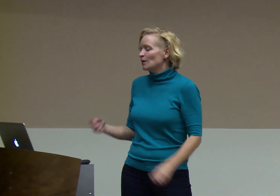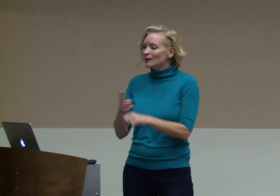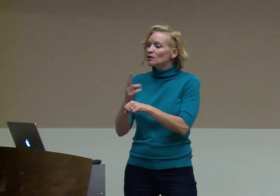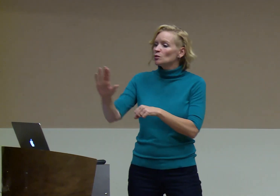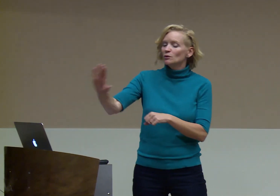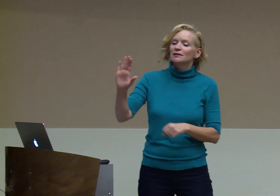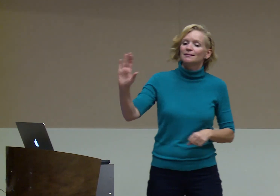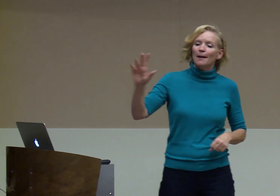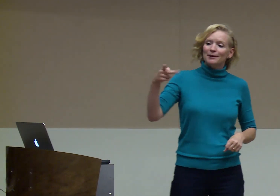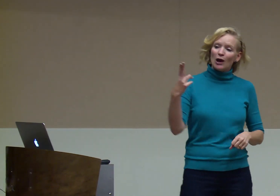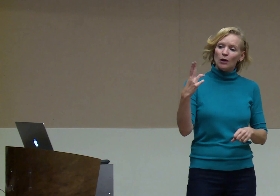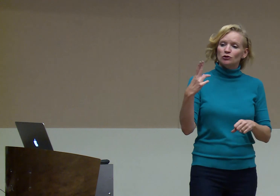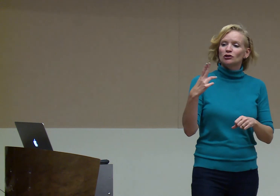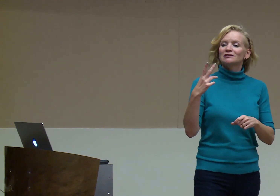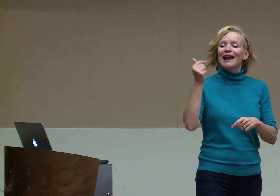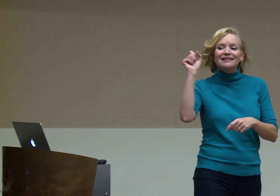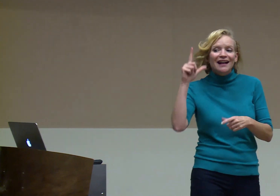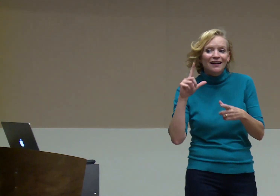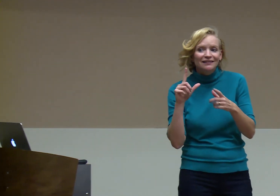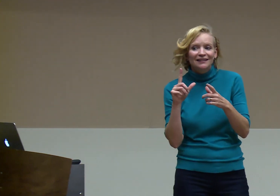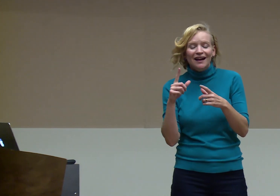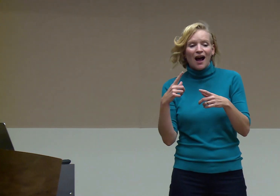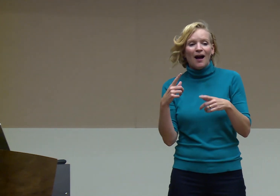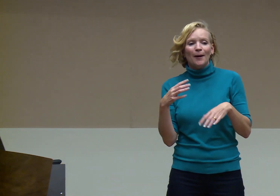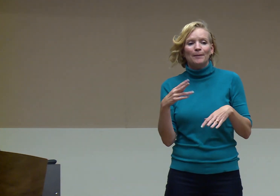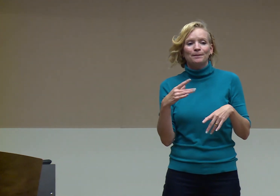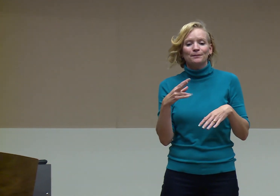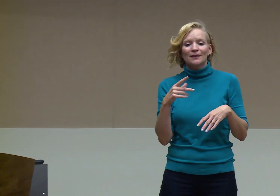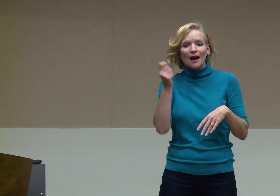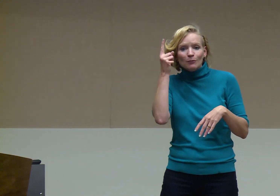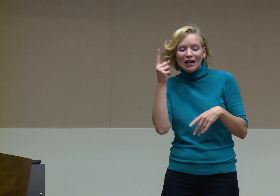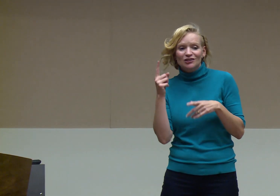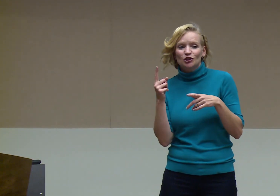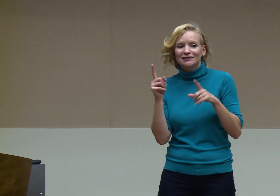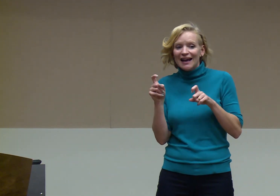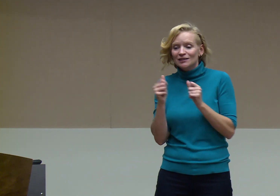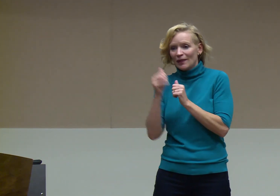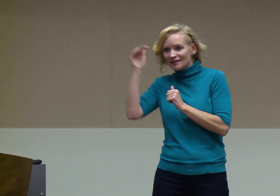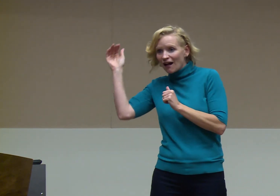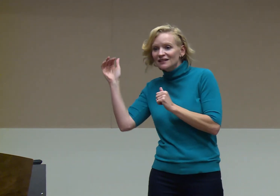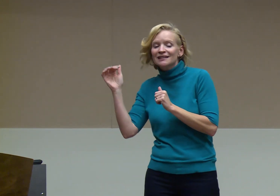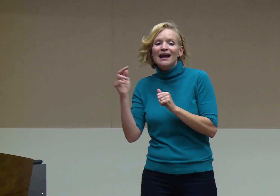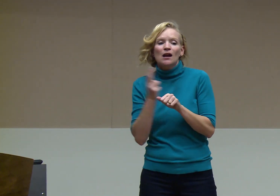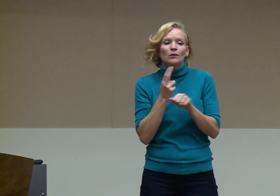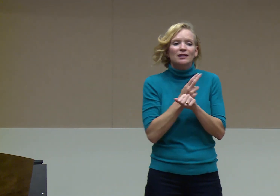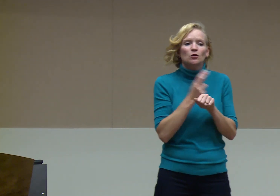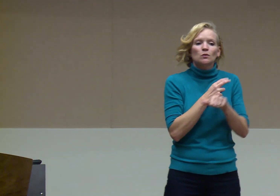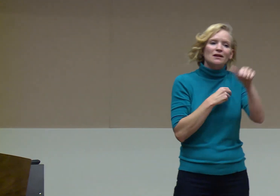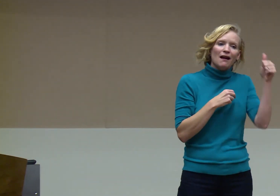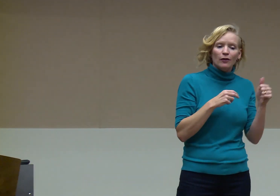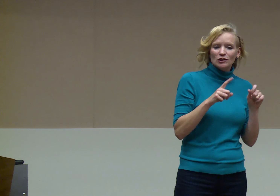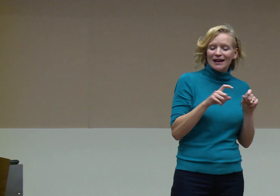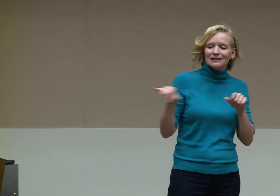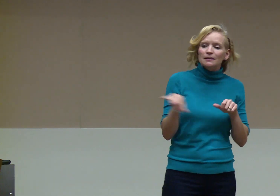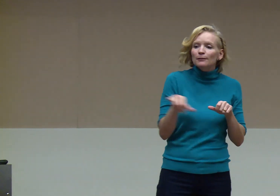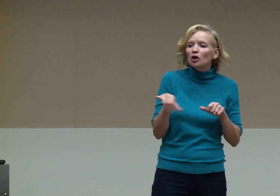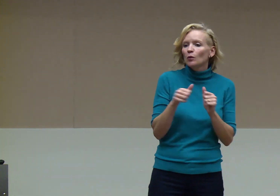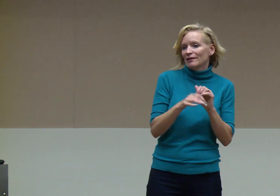And we use Dr. Hauser's ASL comprehension test for the adult subjects, and we have another test that's similar